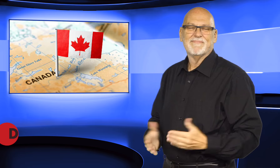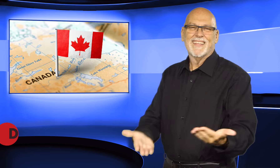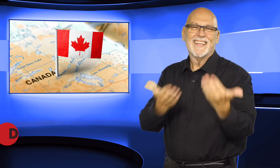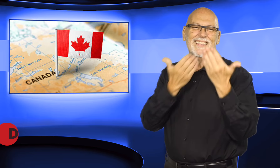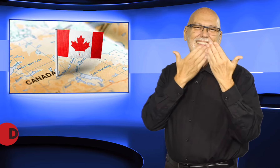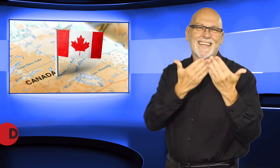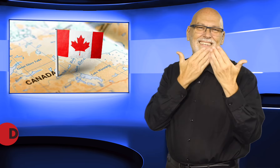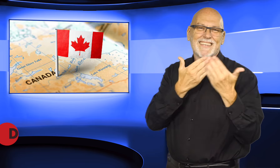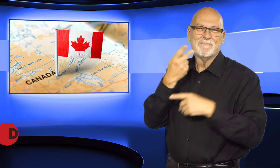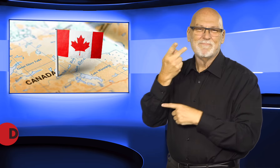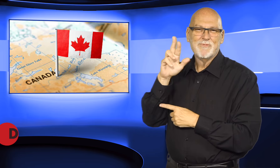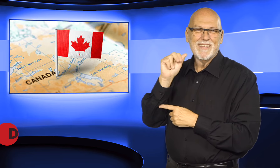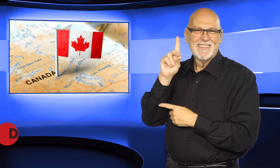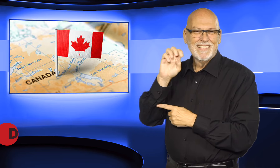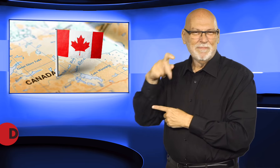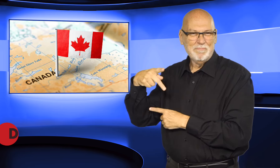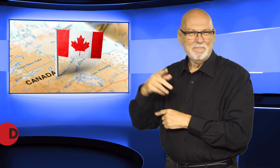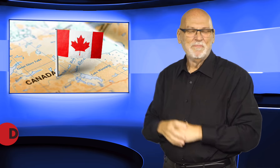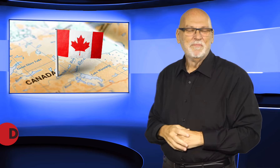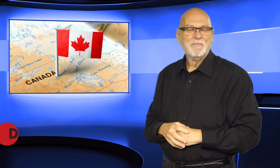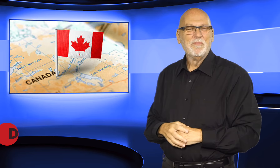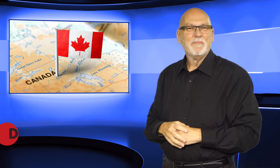[ANSELMO]: Thanks Pradeep.